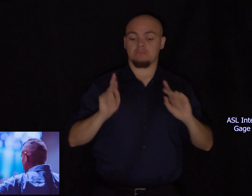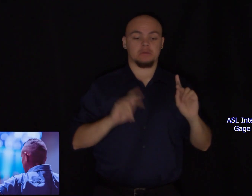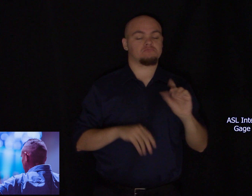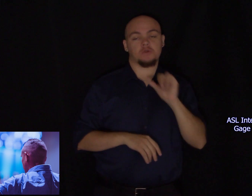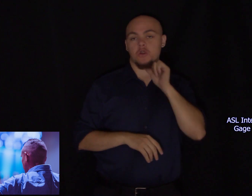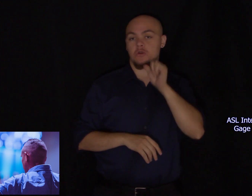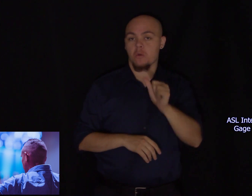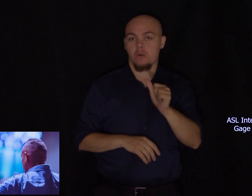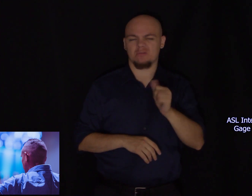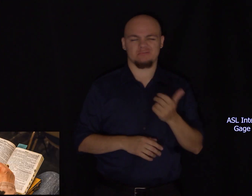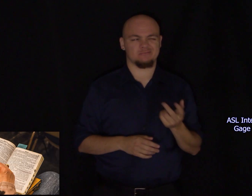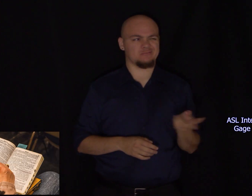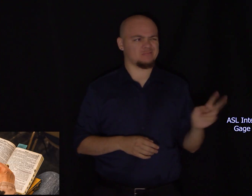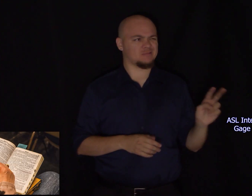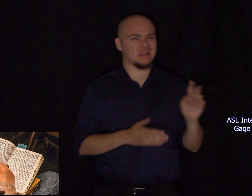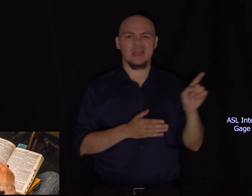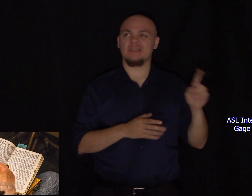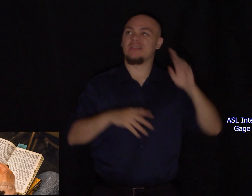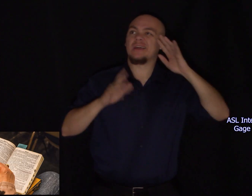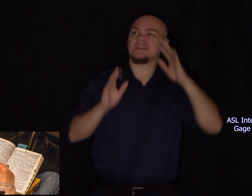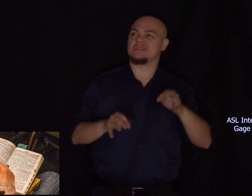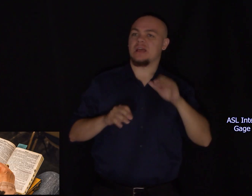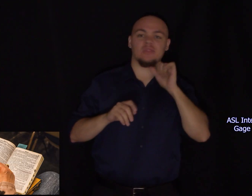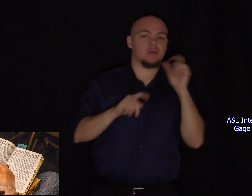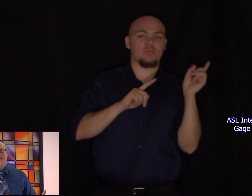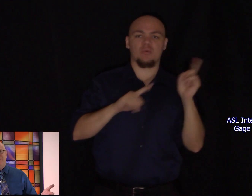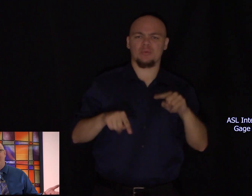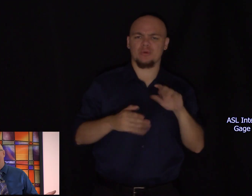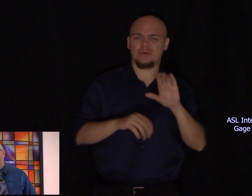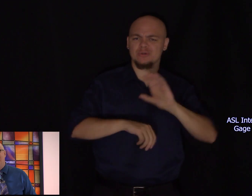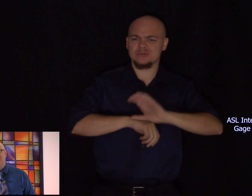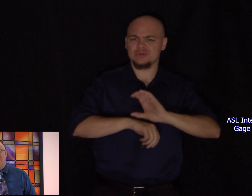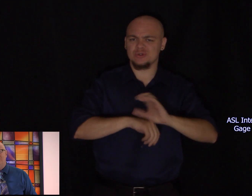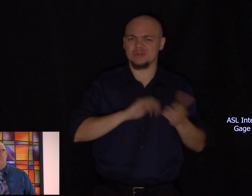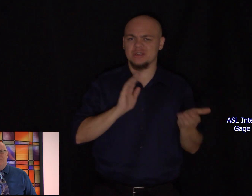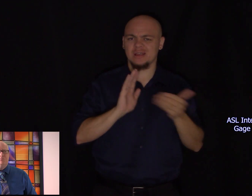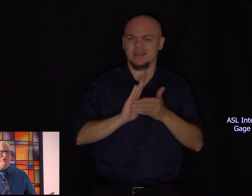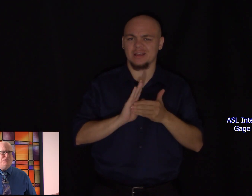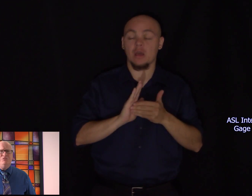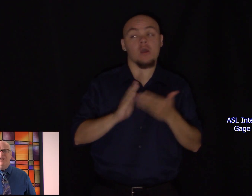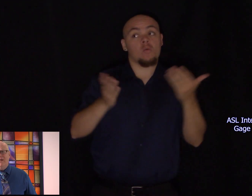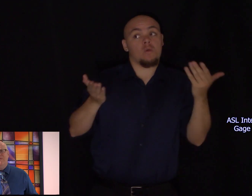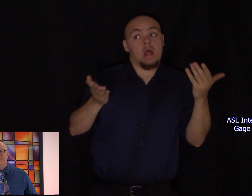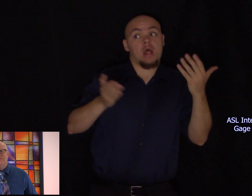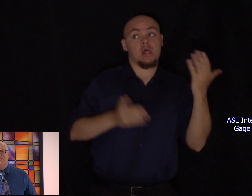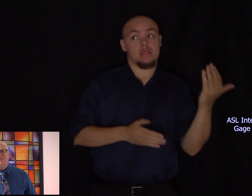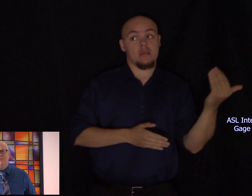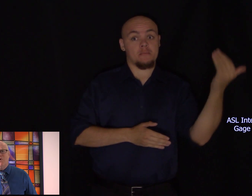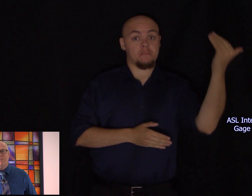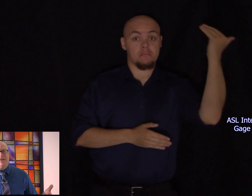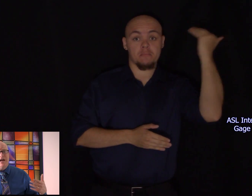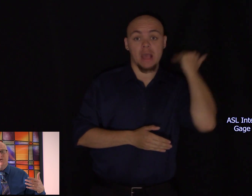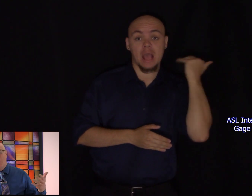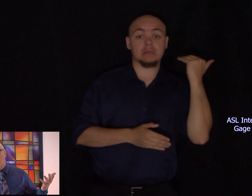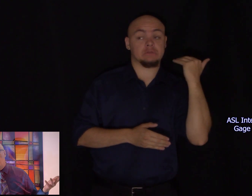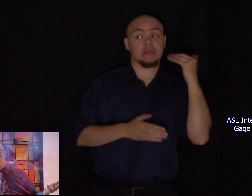go but it's not like that now and they use that as an excuse to not go to church anymore because well